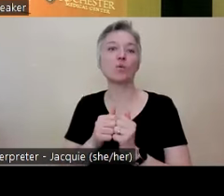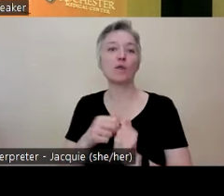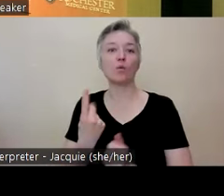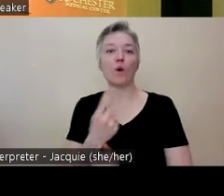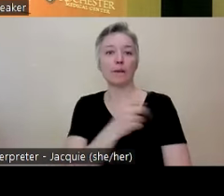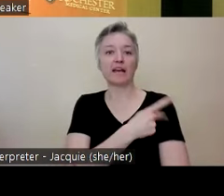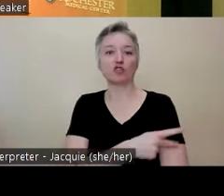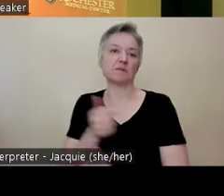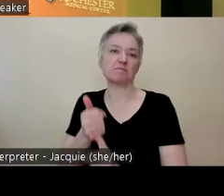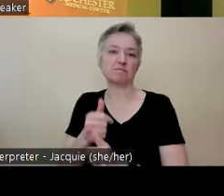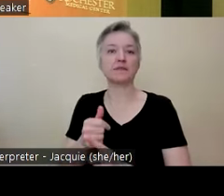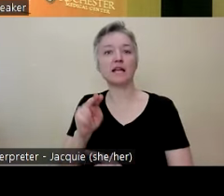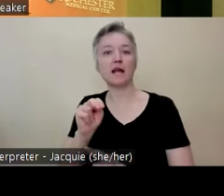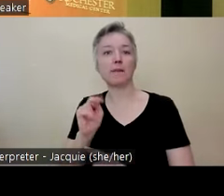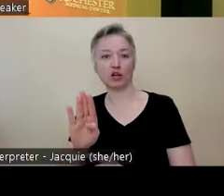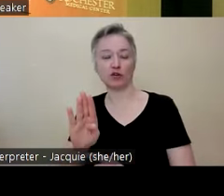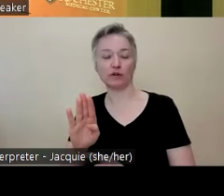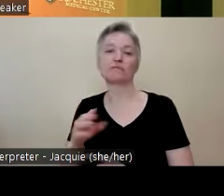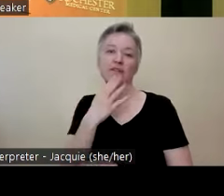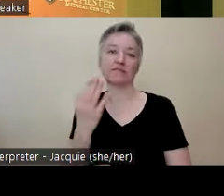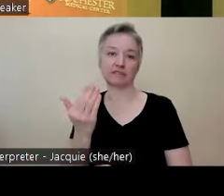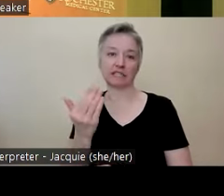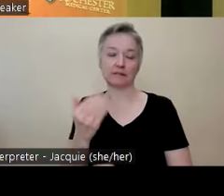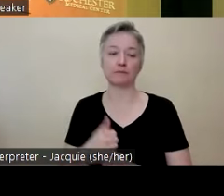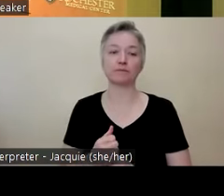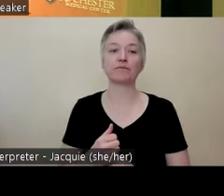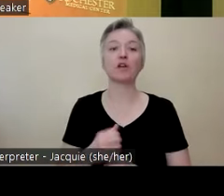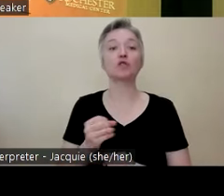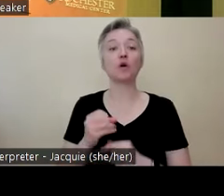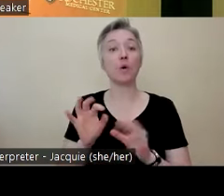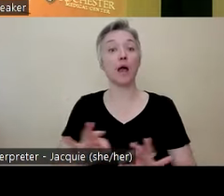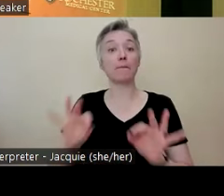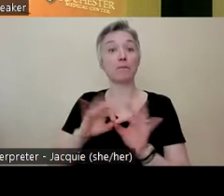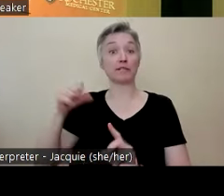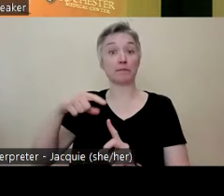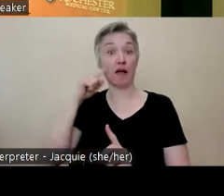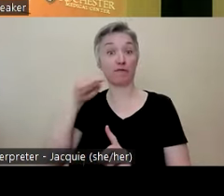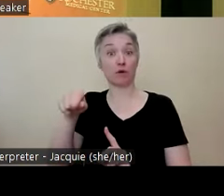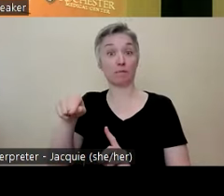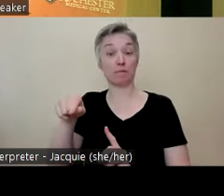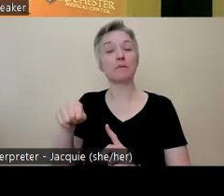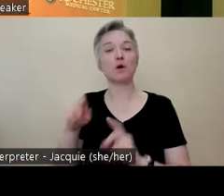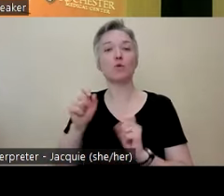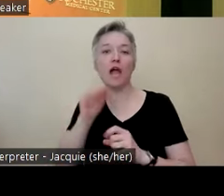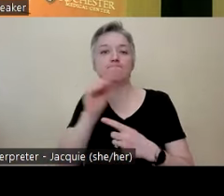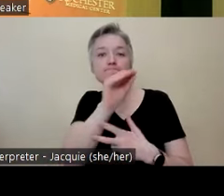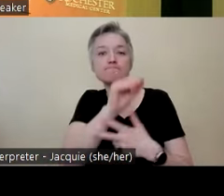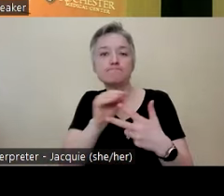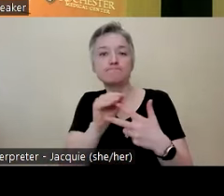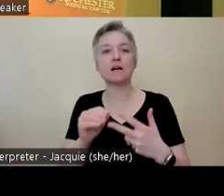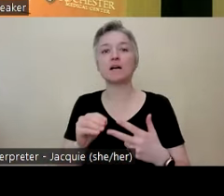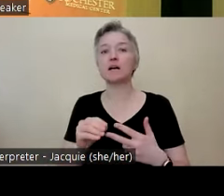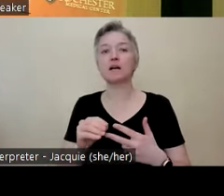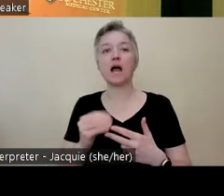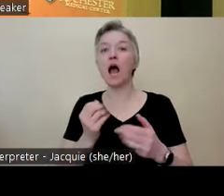as you can see important stimuli to that patient gets plotted all over this system and then you